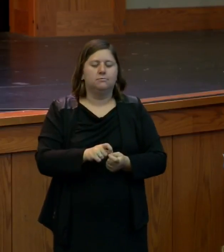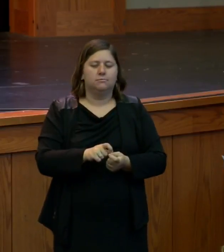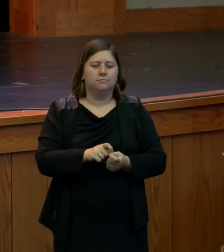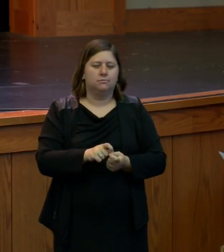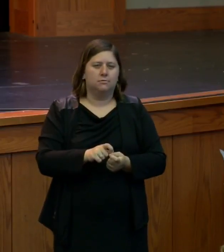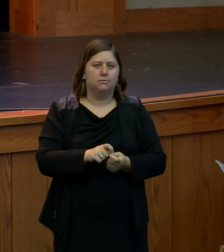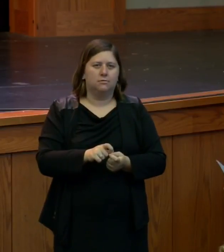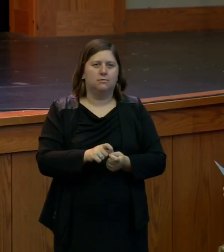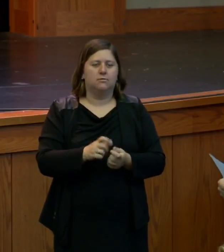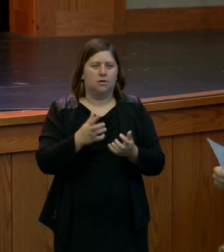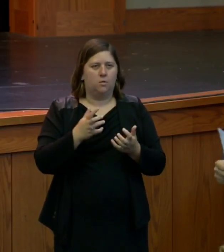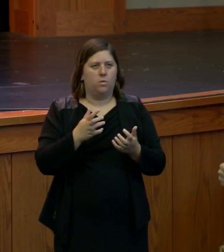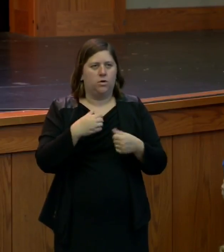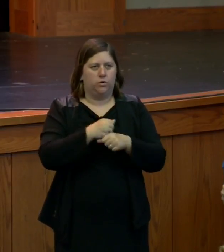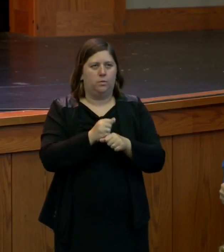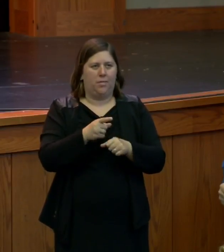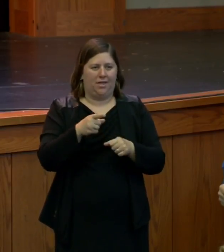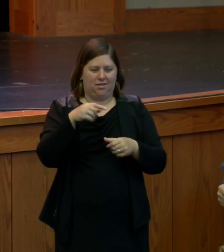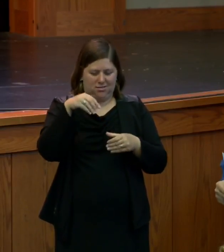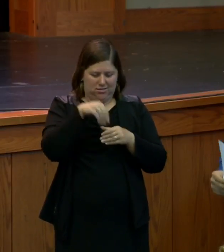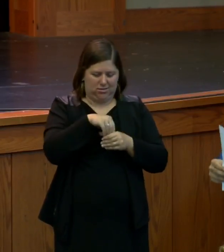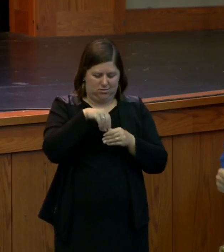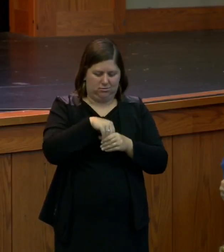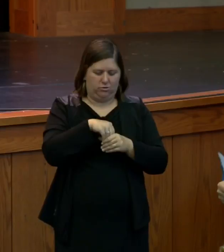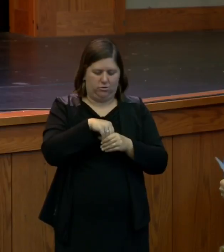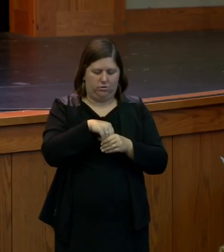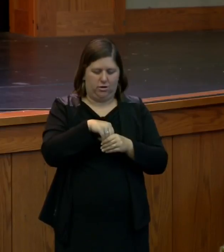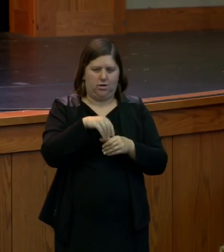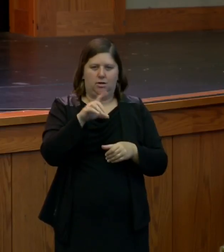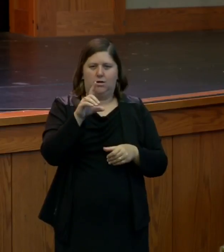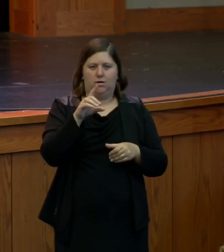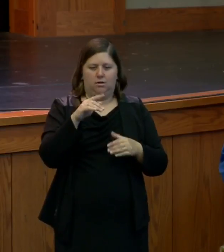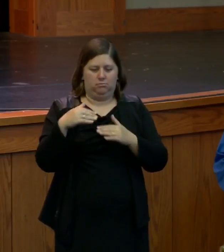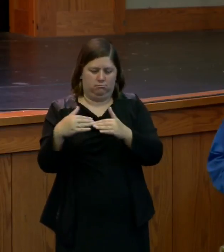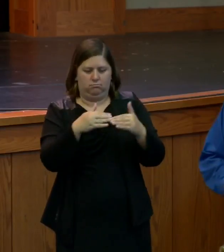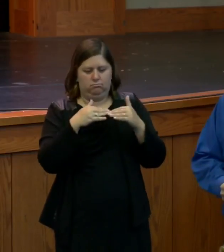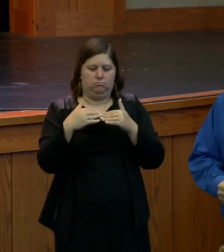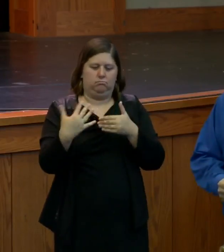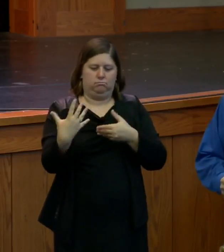THIS AS MUCH OF AN INTERNALLY DEMOCRATIC PROCESS AS WE CAN.